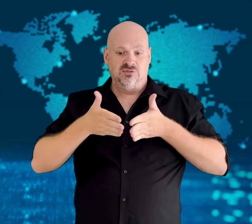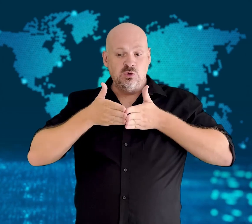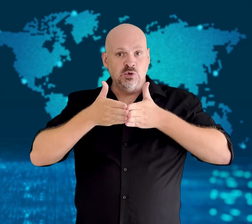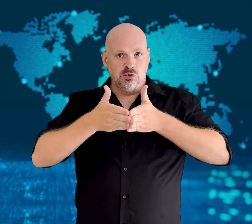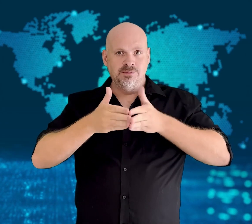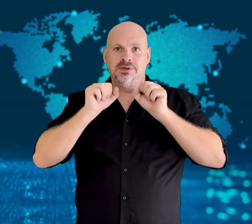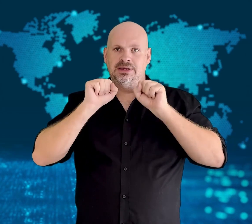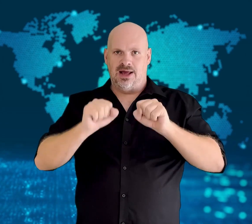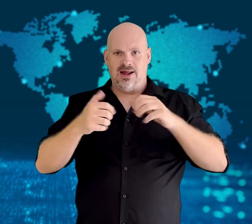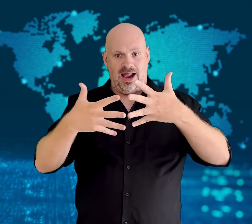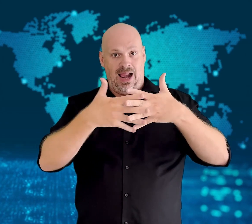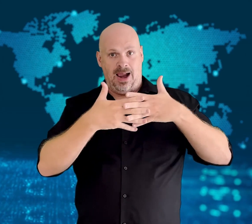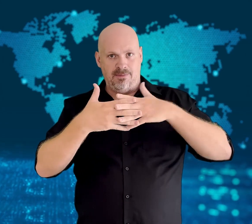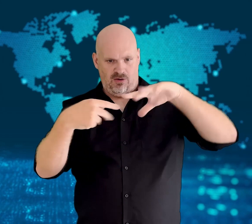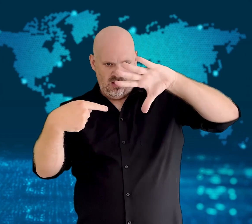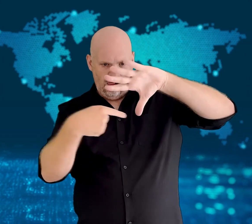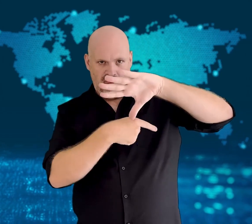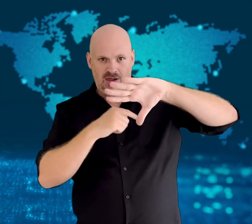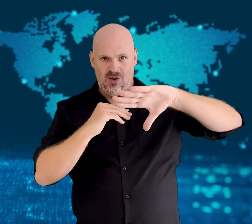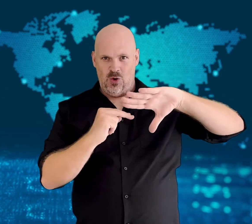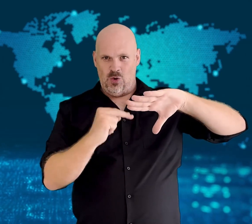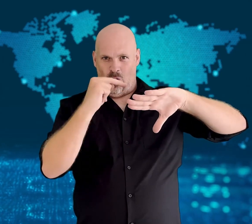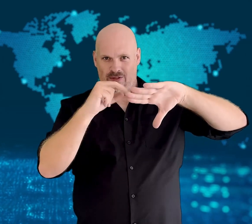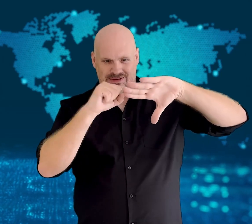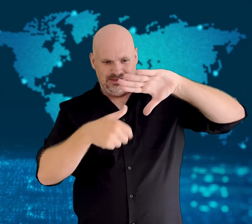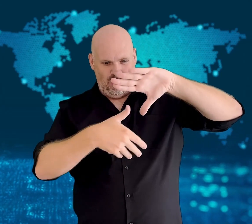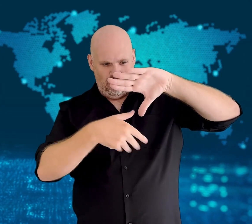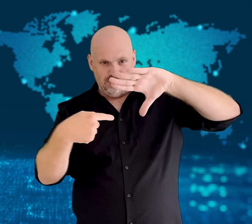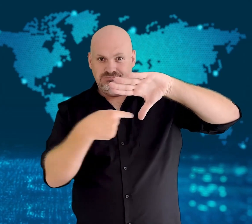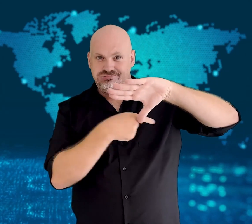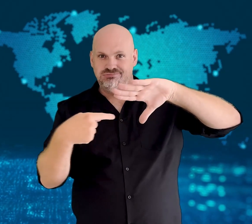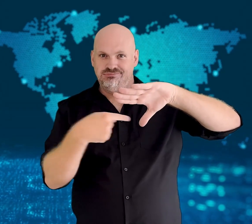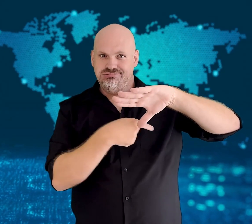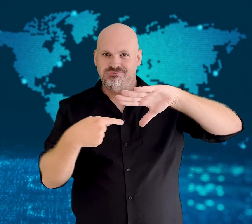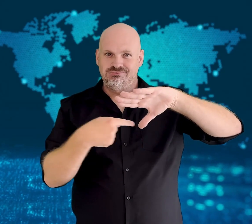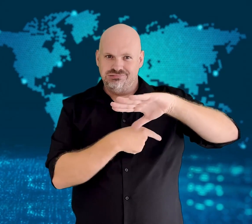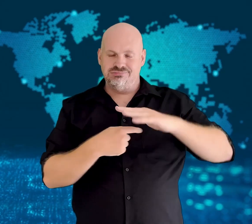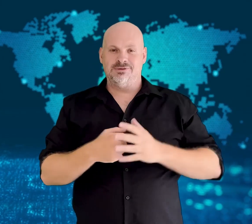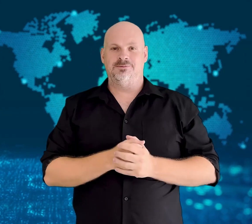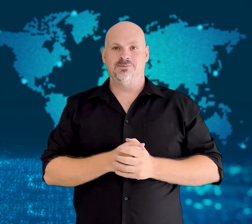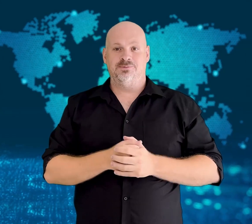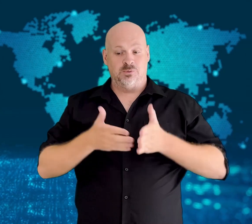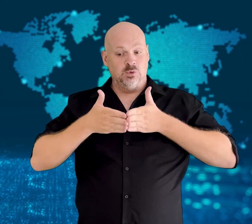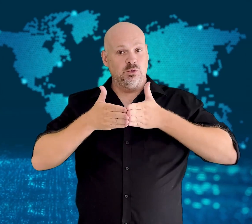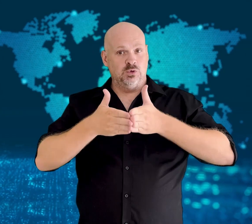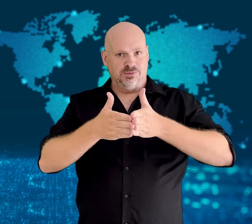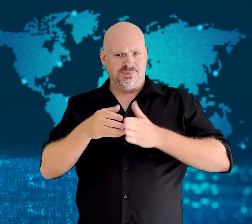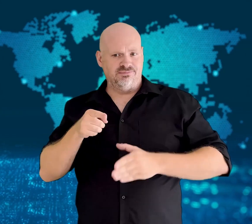has allowed ships to pass through the middle of North